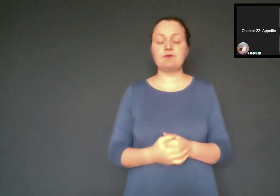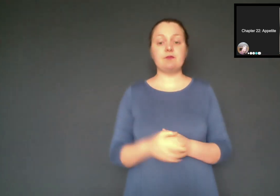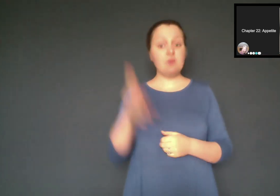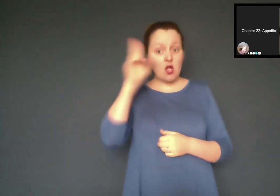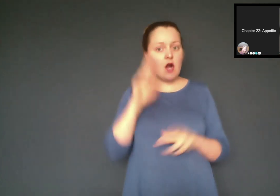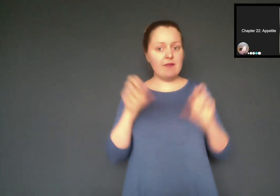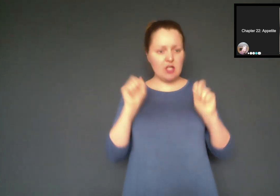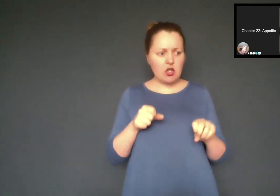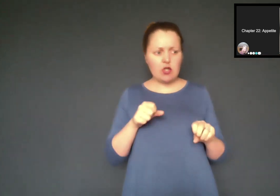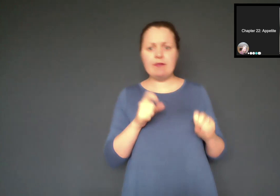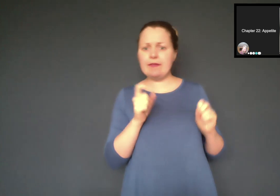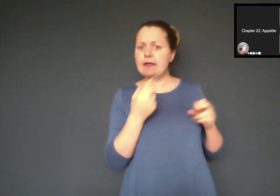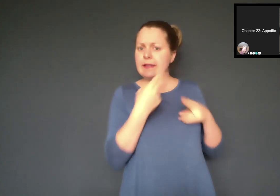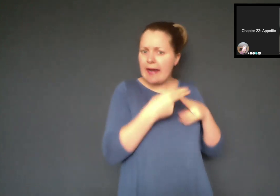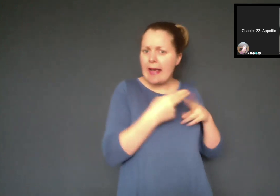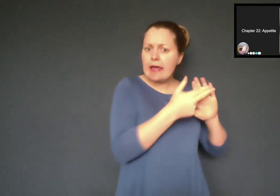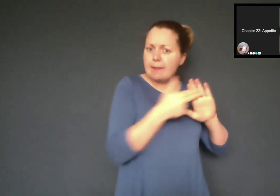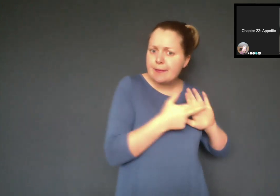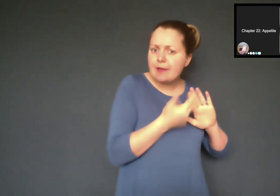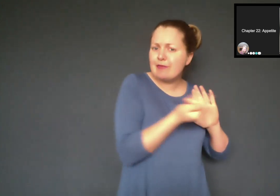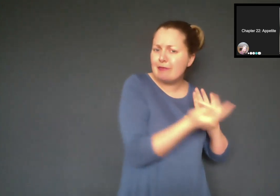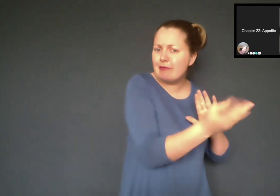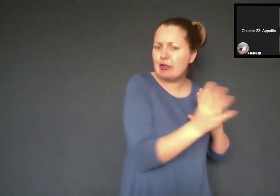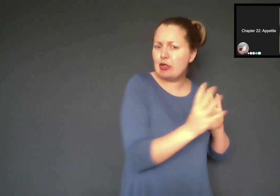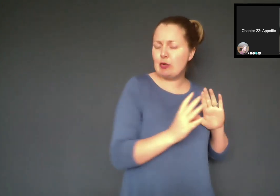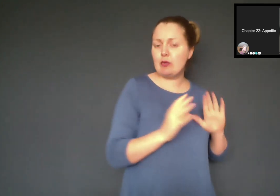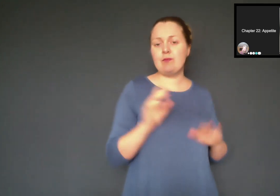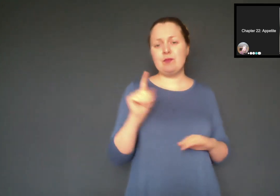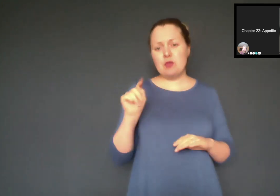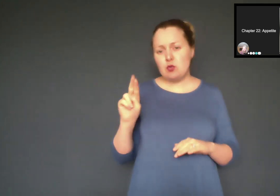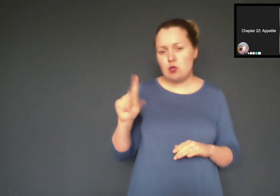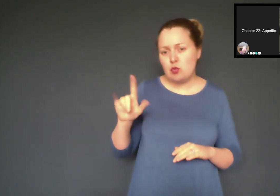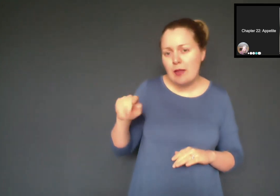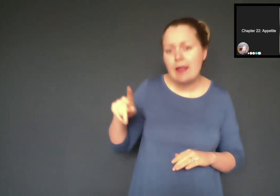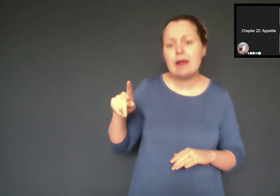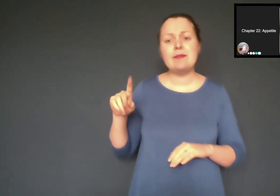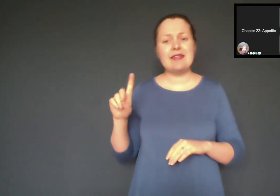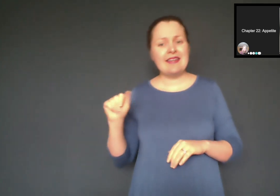harvey could have named a few of them if he'd been quizzed tulips daffodils roses but most of